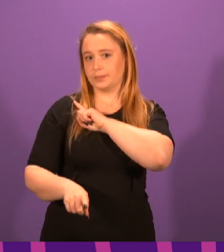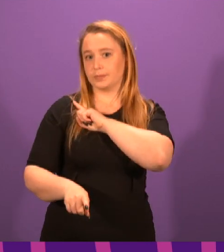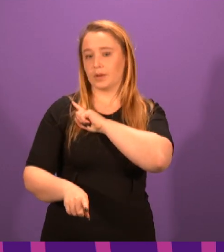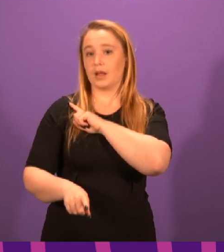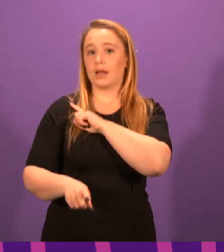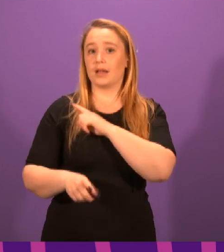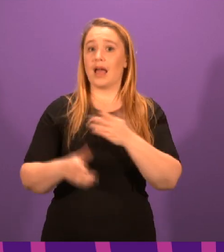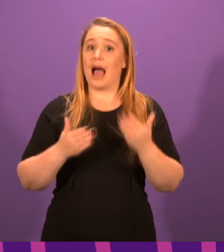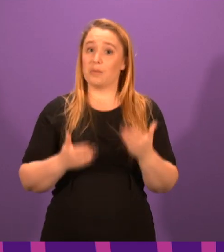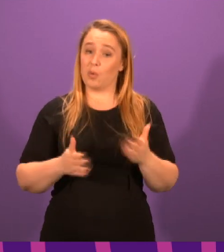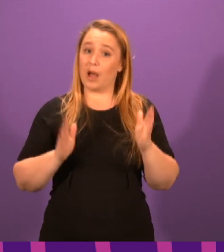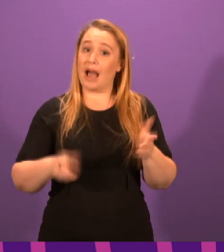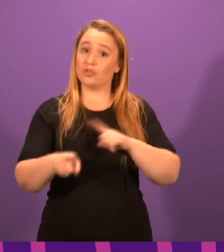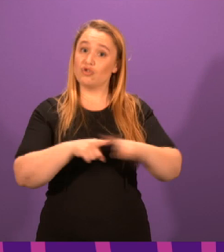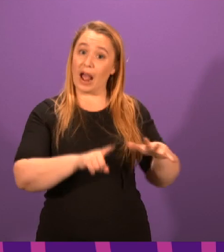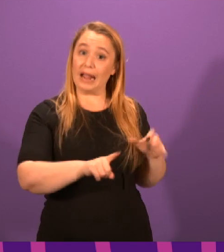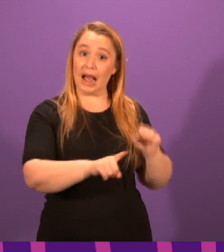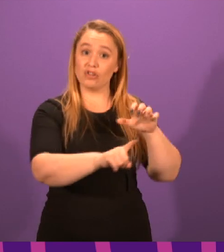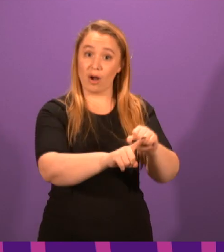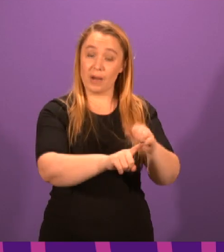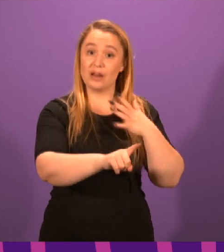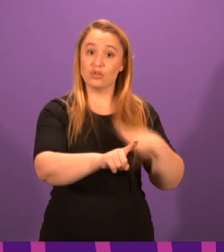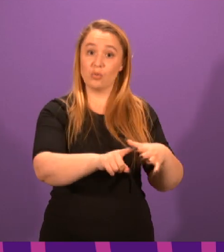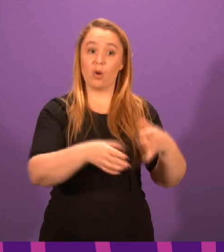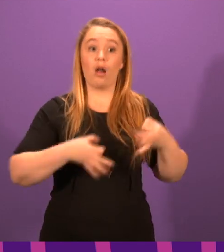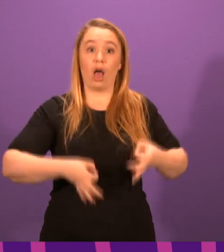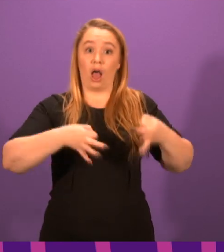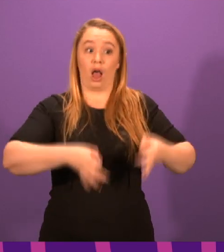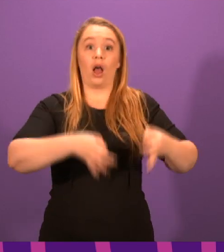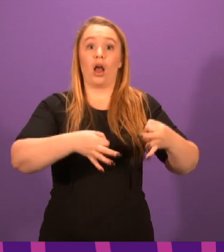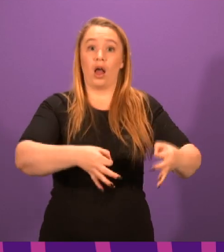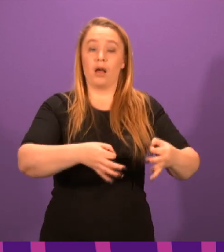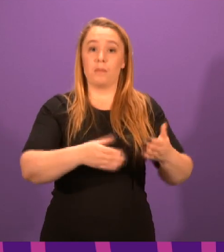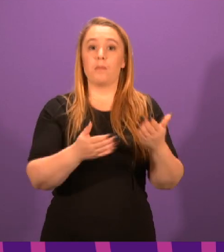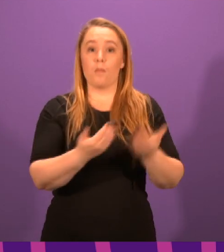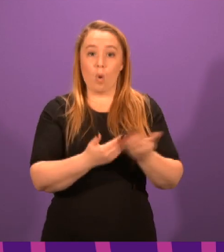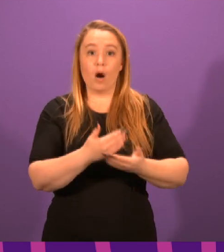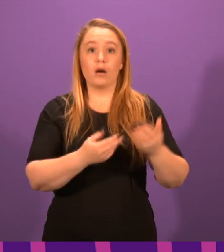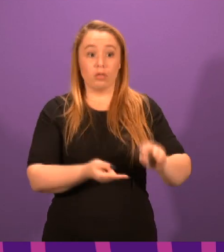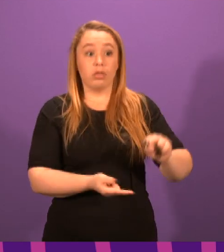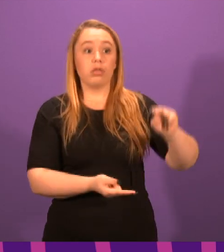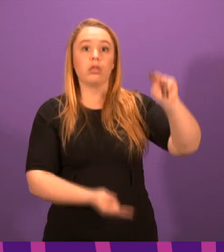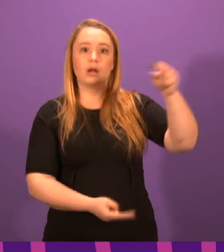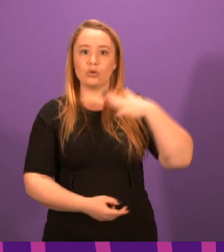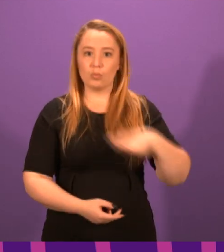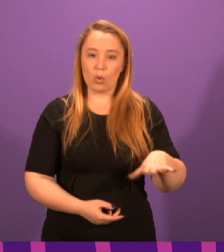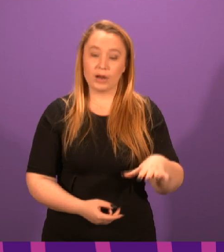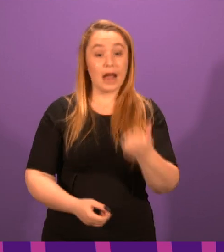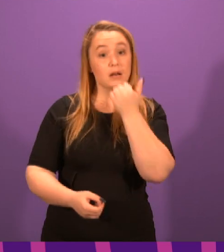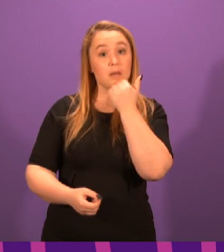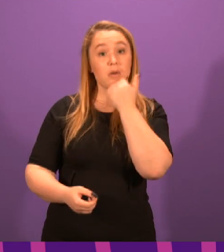backlog and to ensure that it does not grow any further. There was a decline in the backlog of